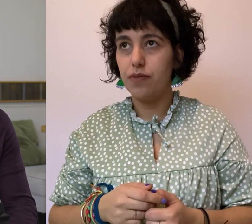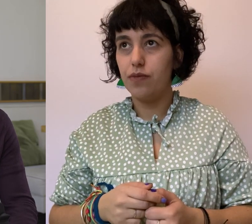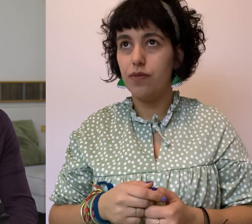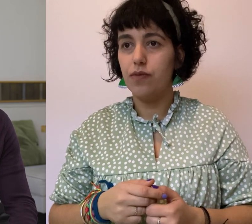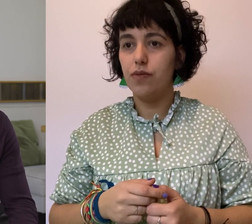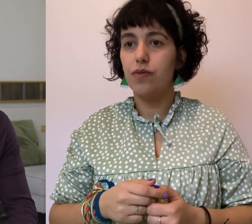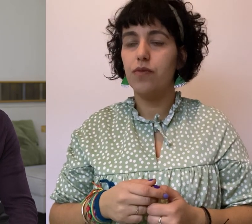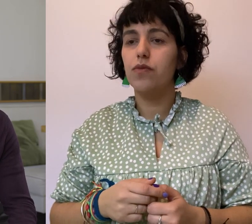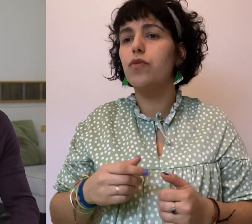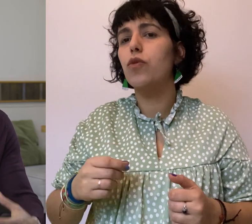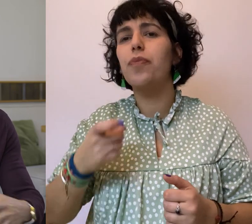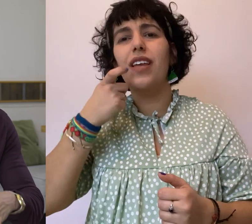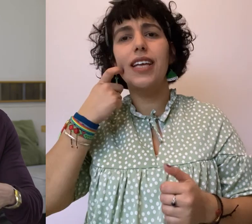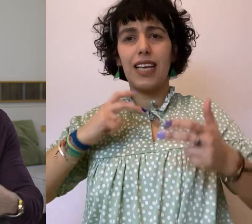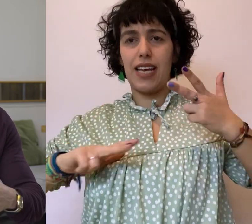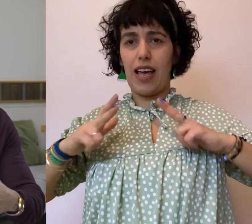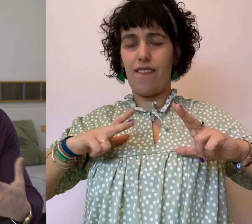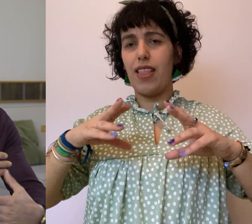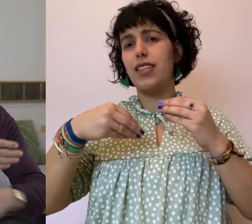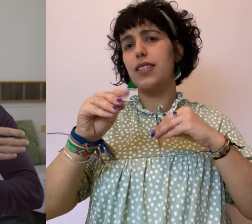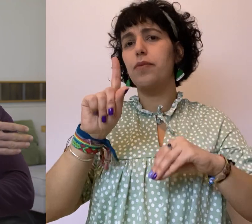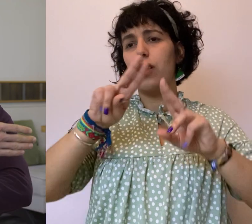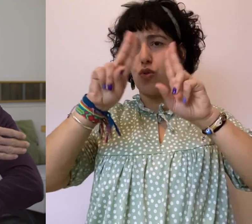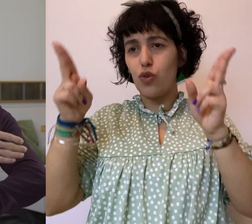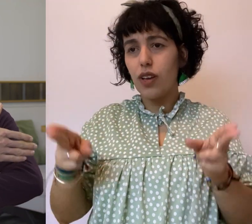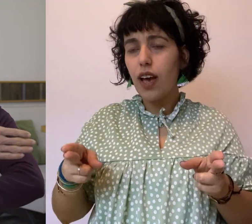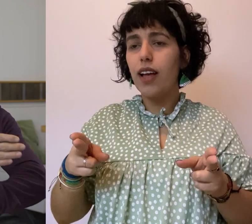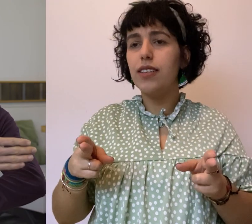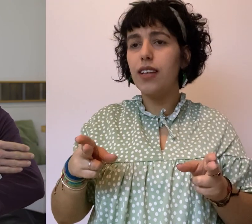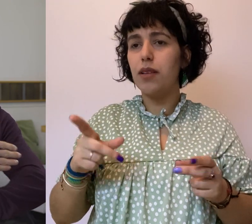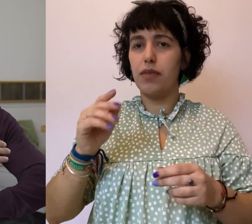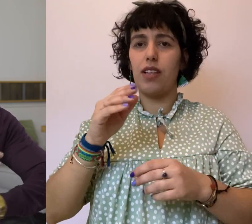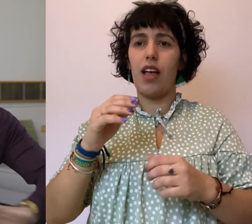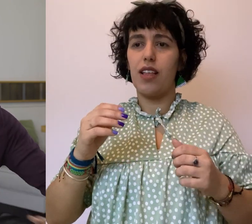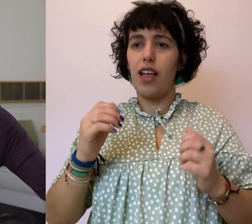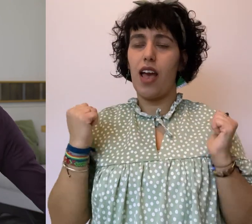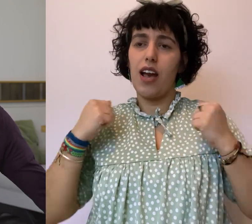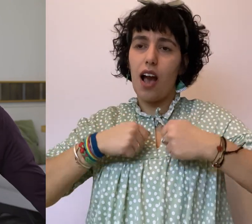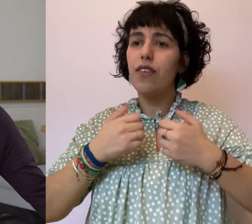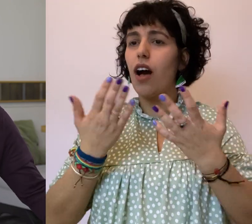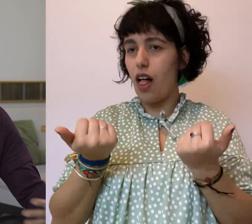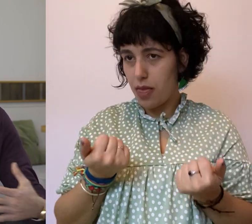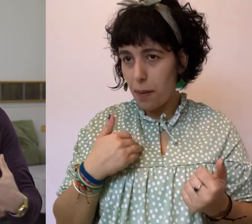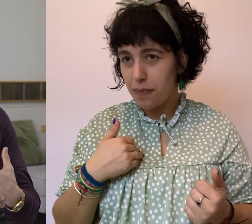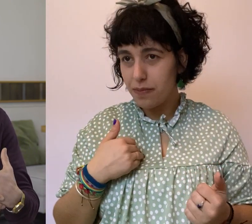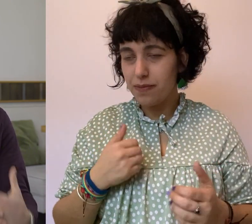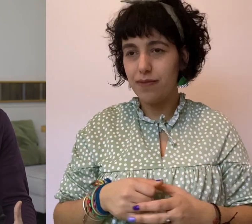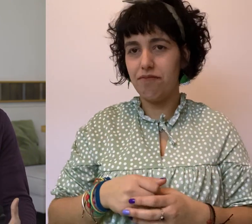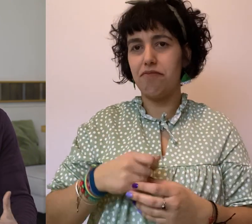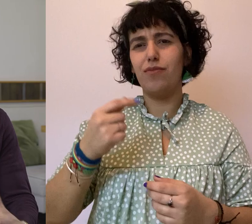I found something like a fringed cowboy jacket from a vintage shop, but it's gorgeous